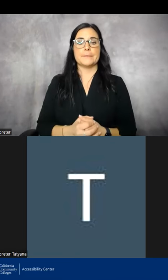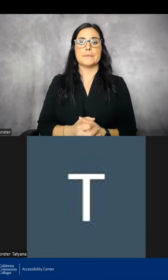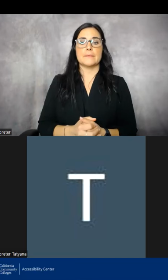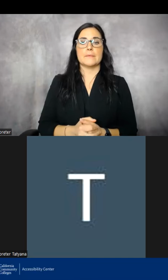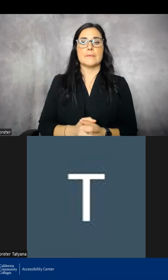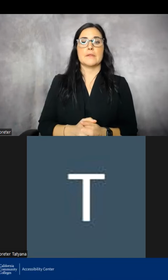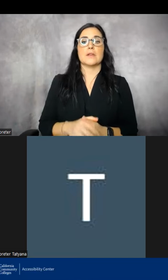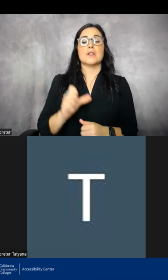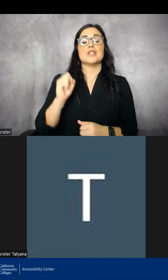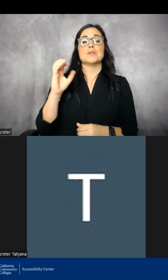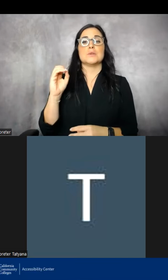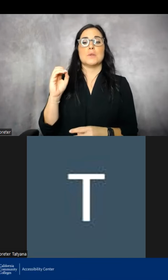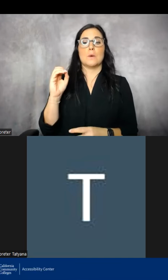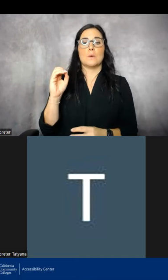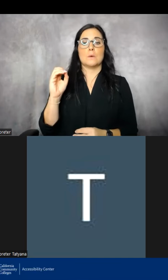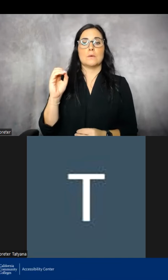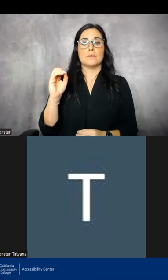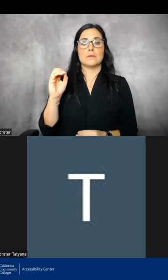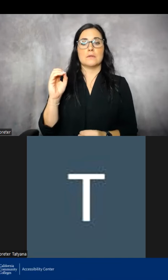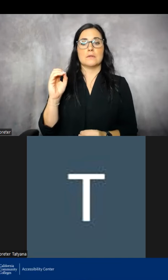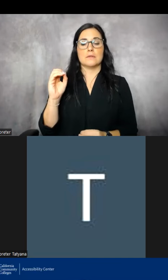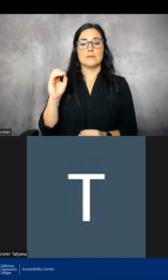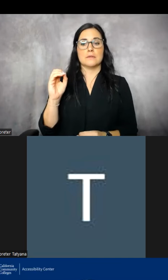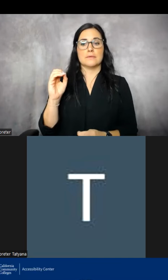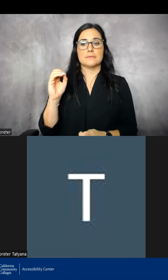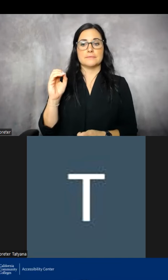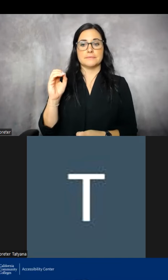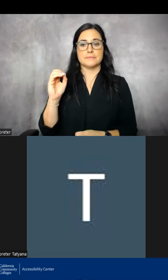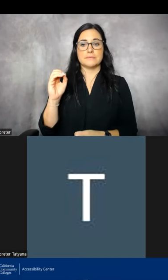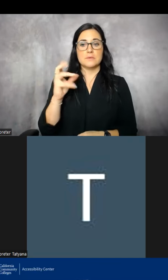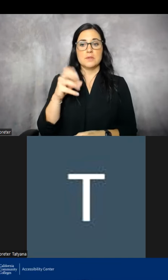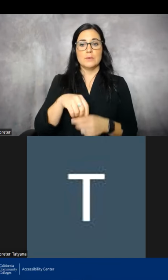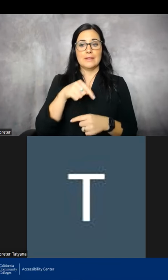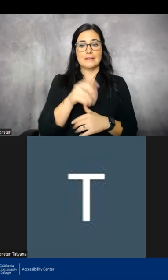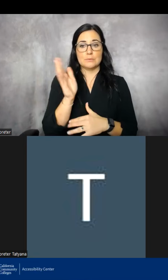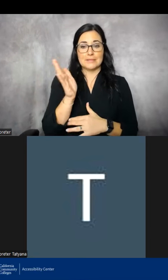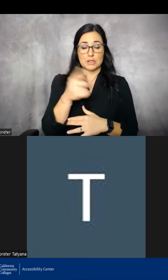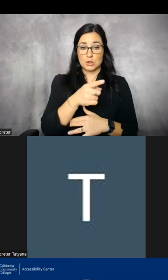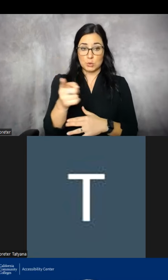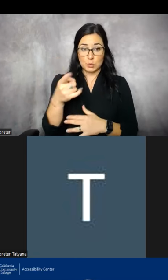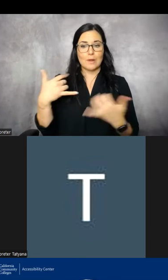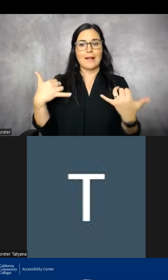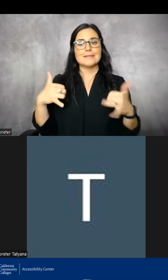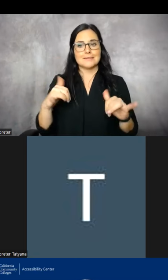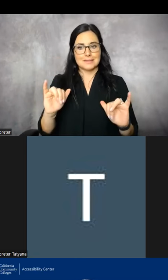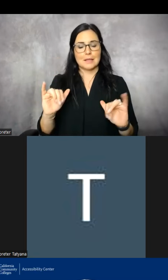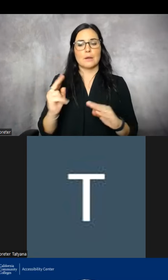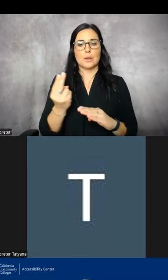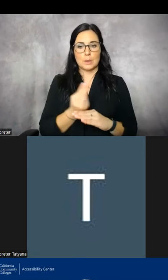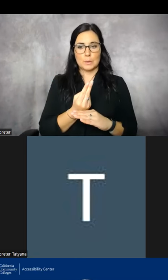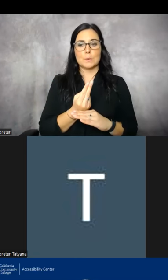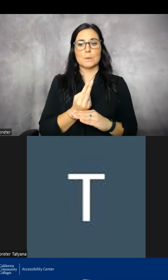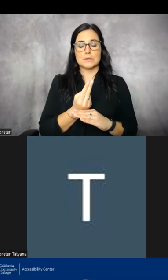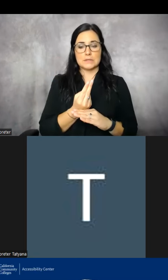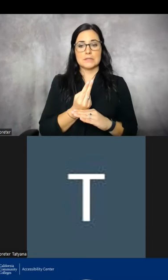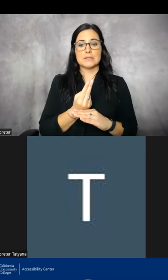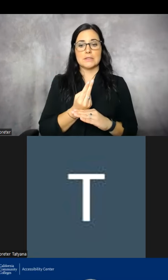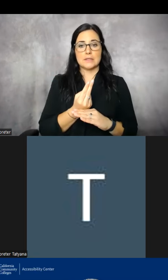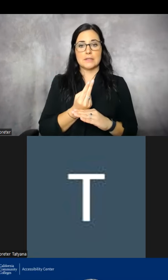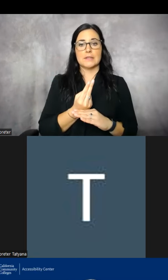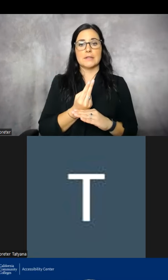So, as in this presentation, you can still use, allow a violation